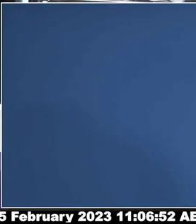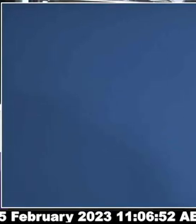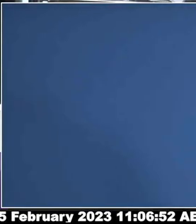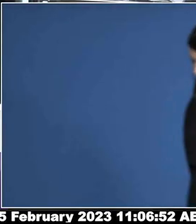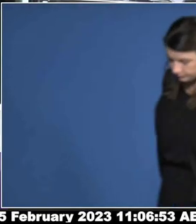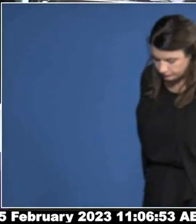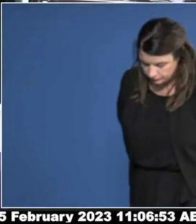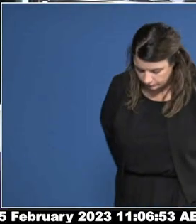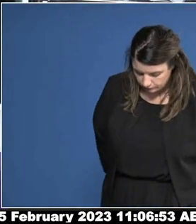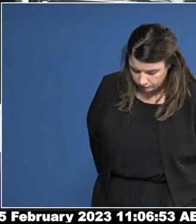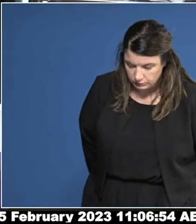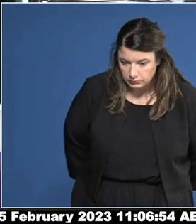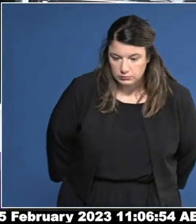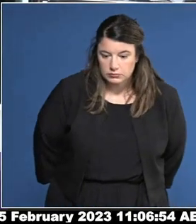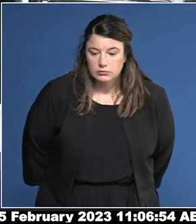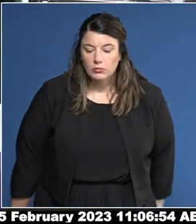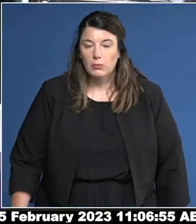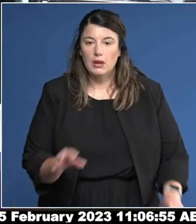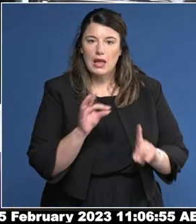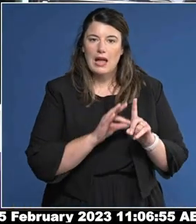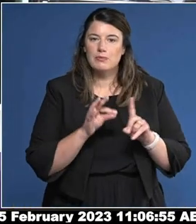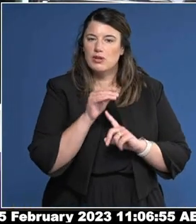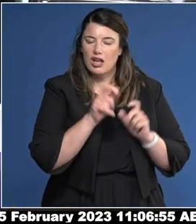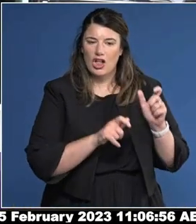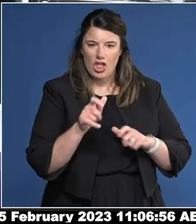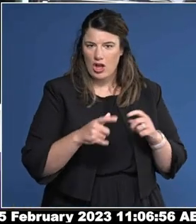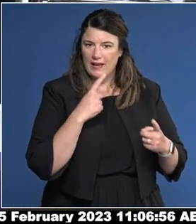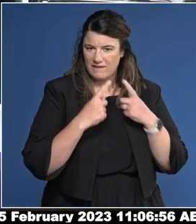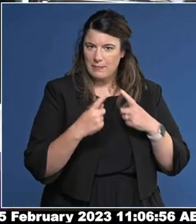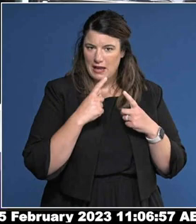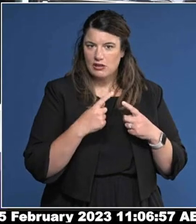information, all staff have access to all client information on our client management